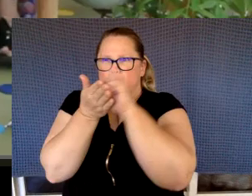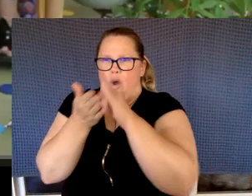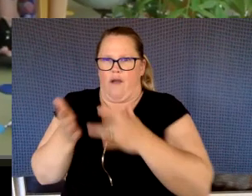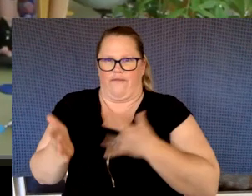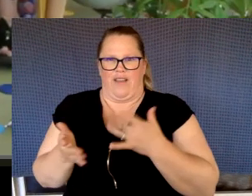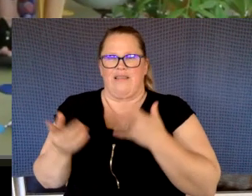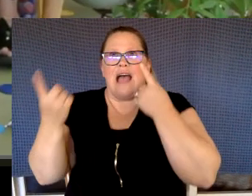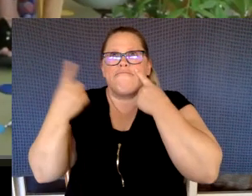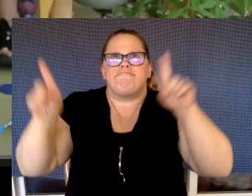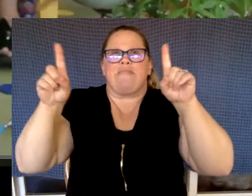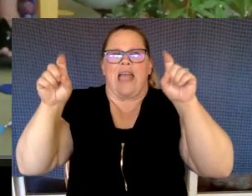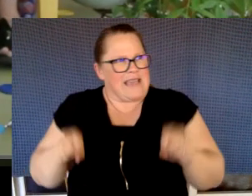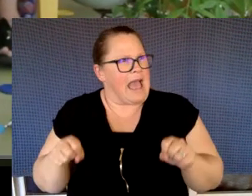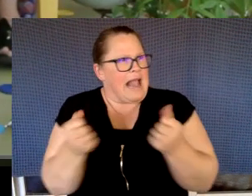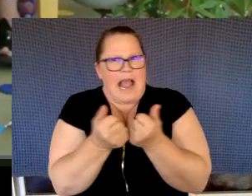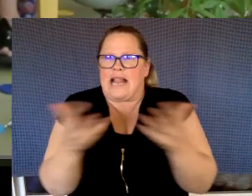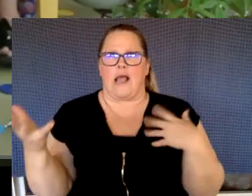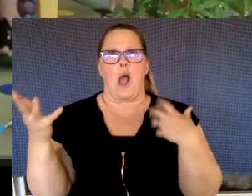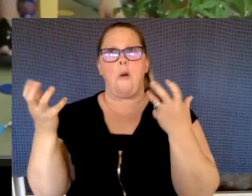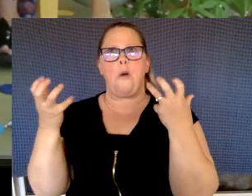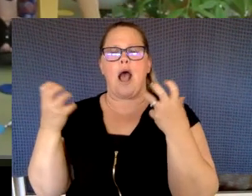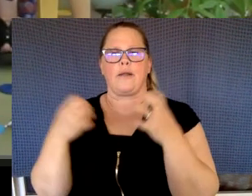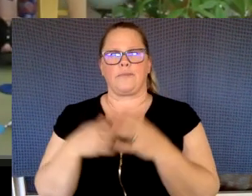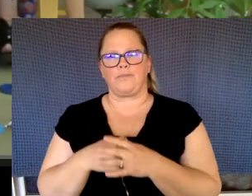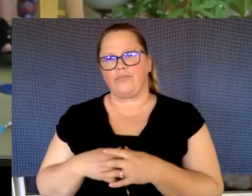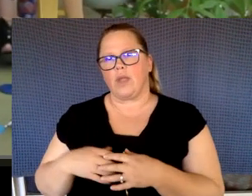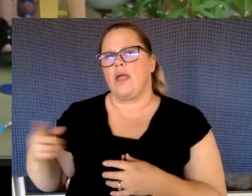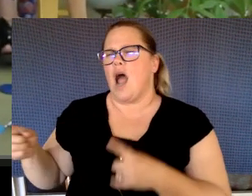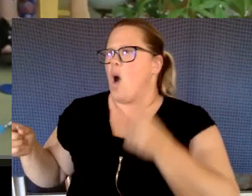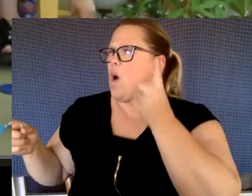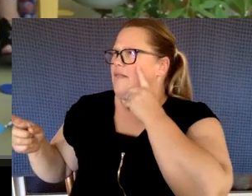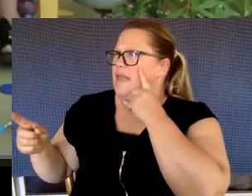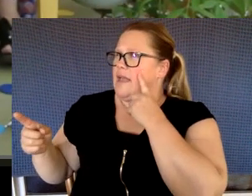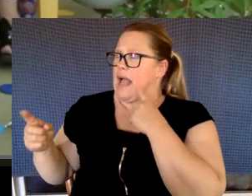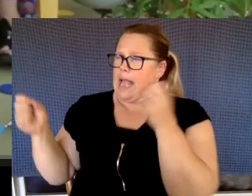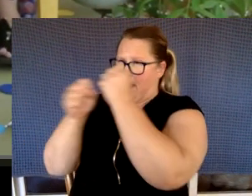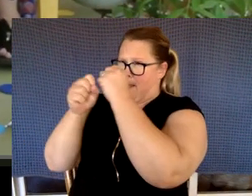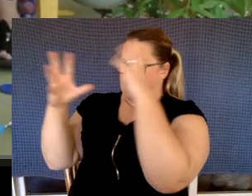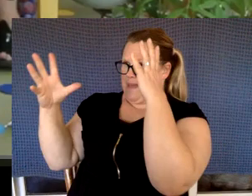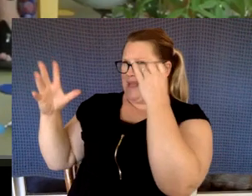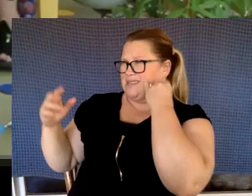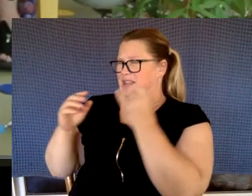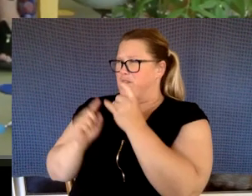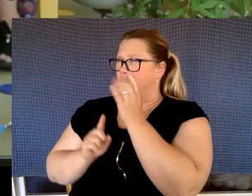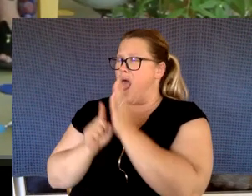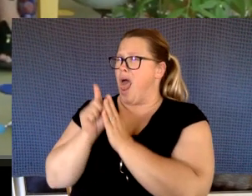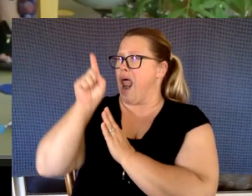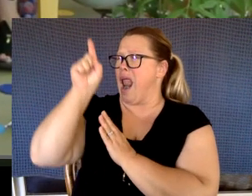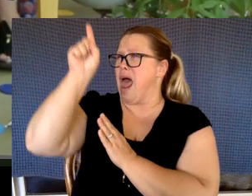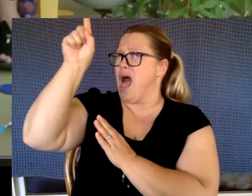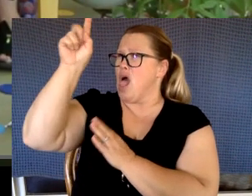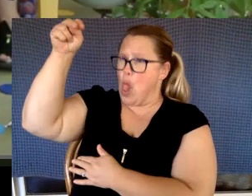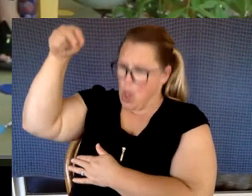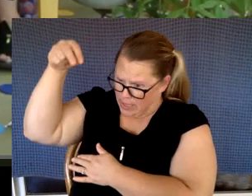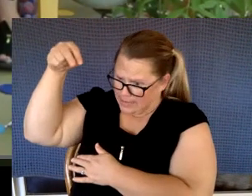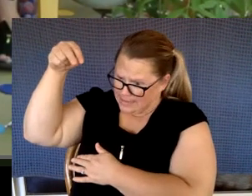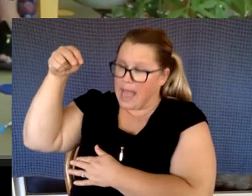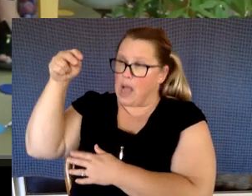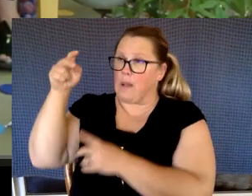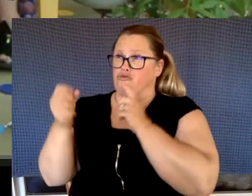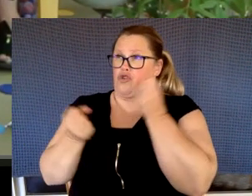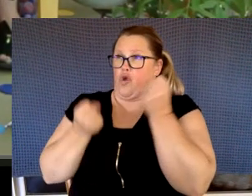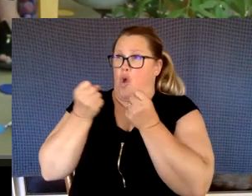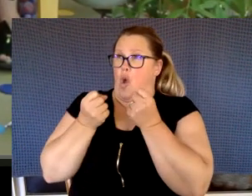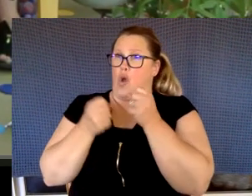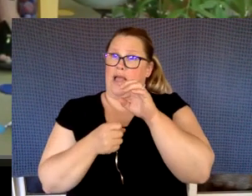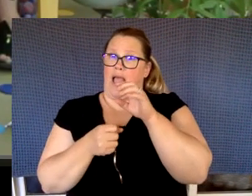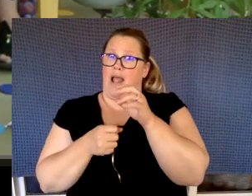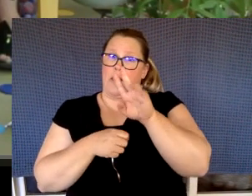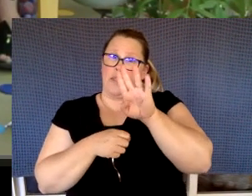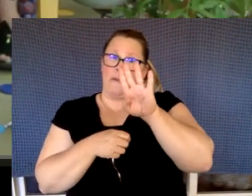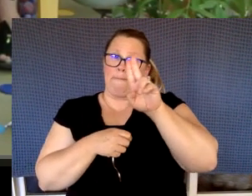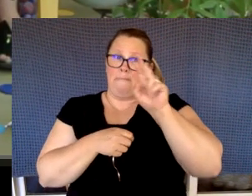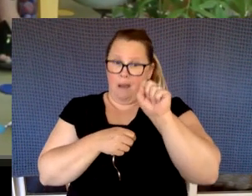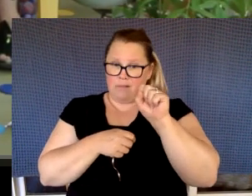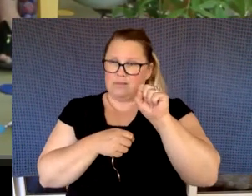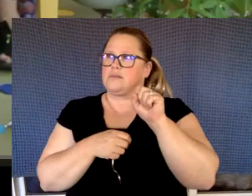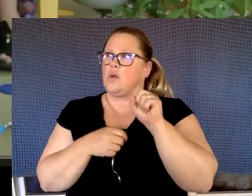Now I bet from way up there a lot of those cars and buses